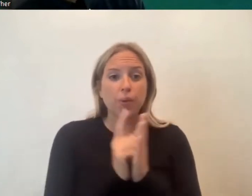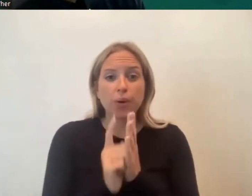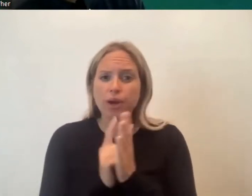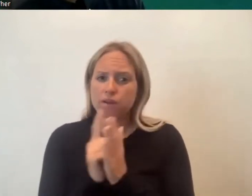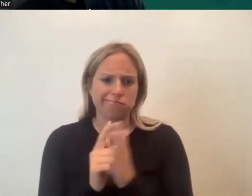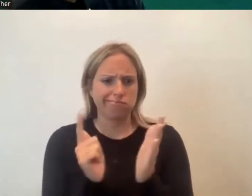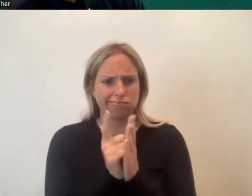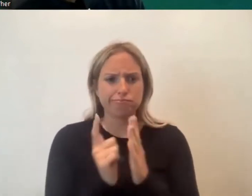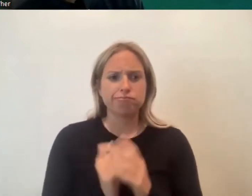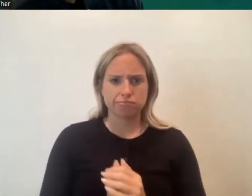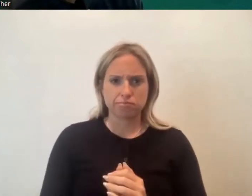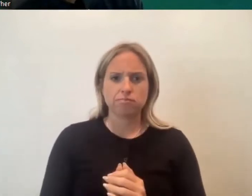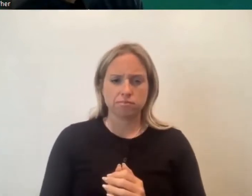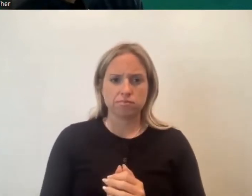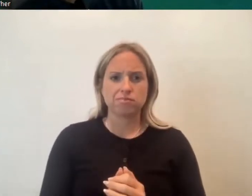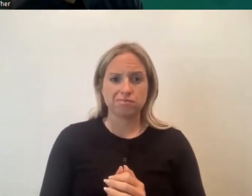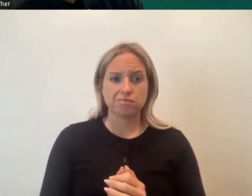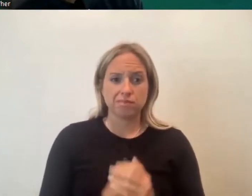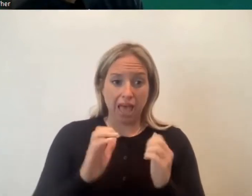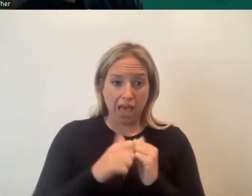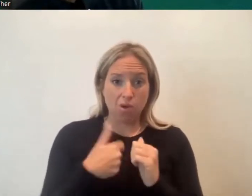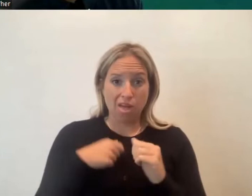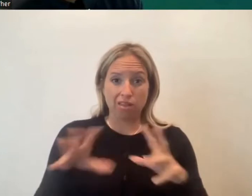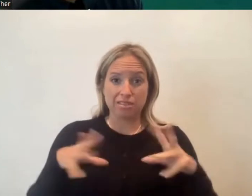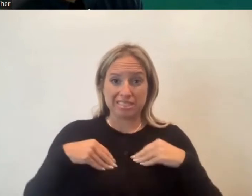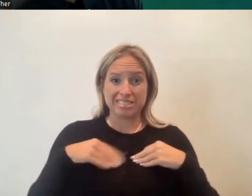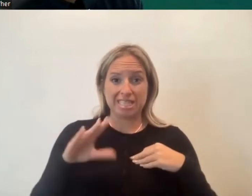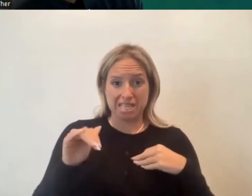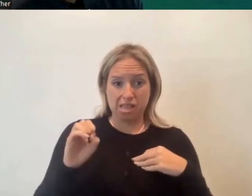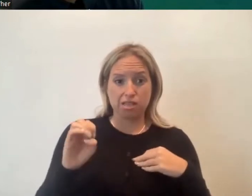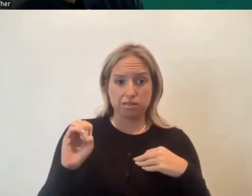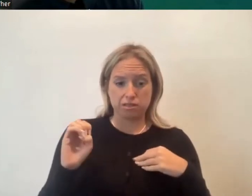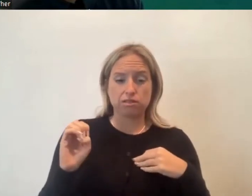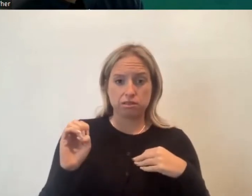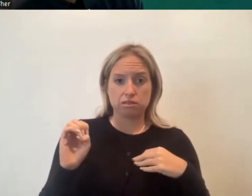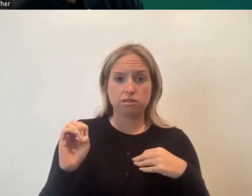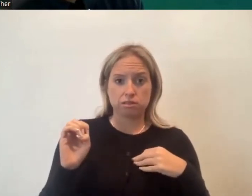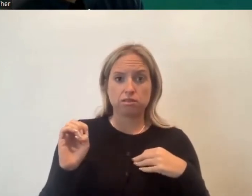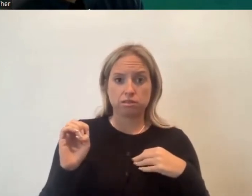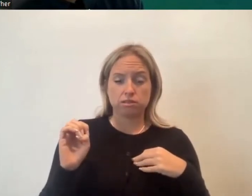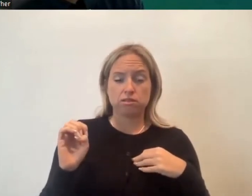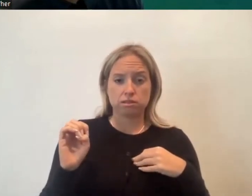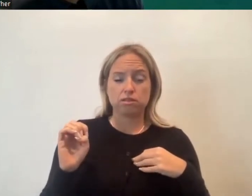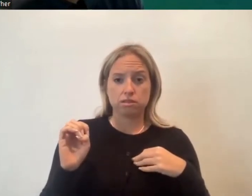Mike: The way I take on a case is if I do not win